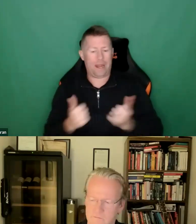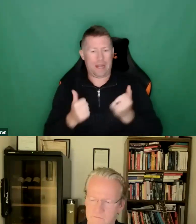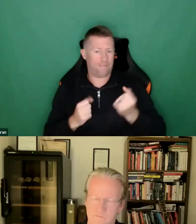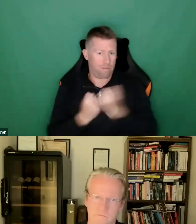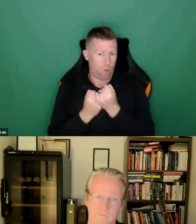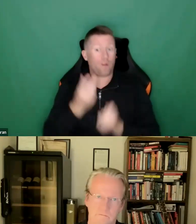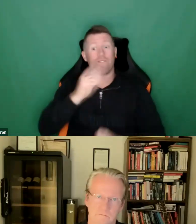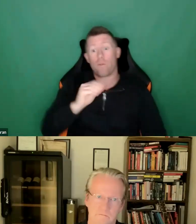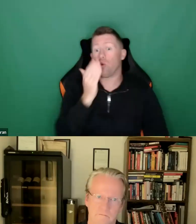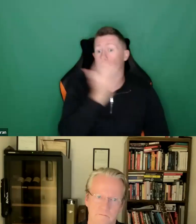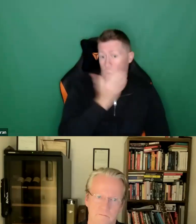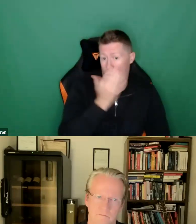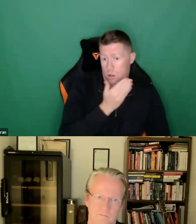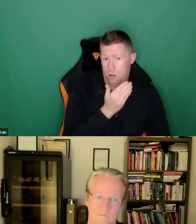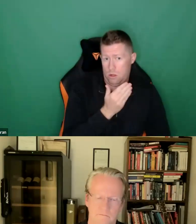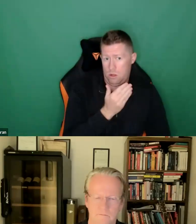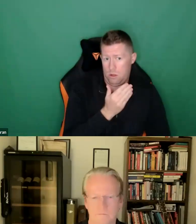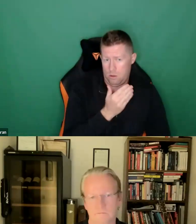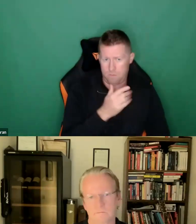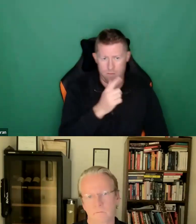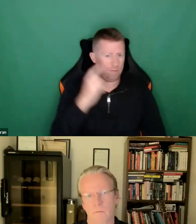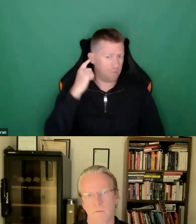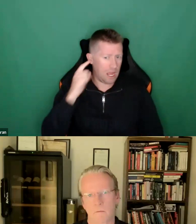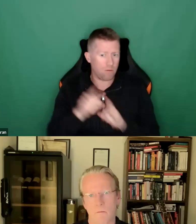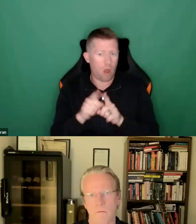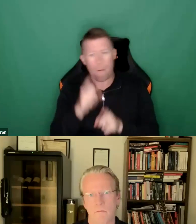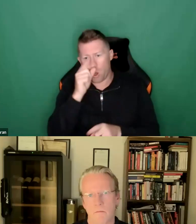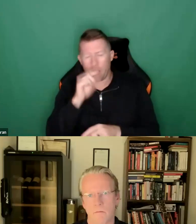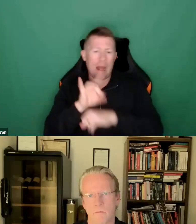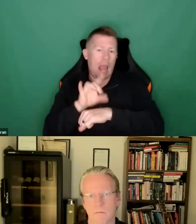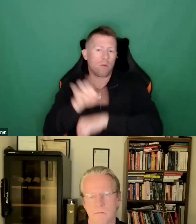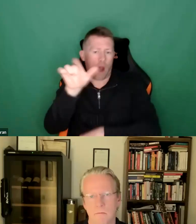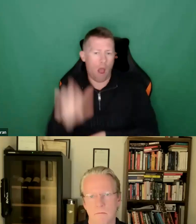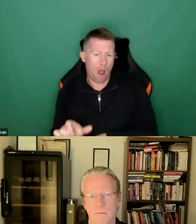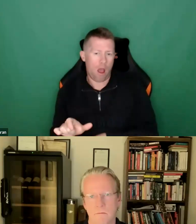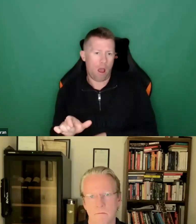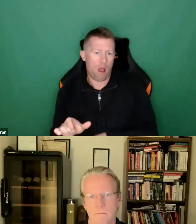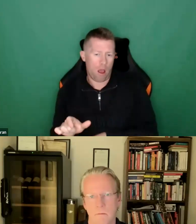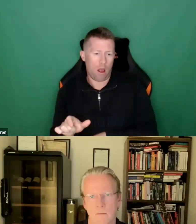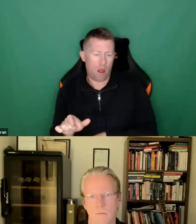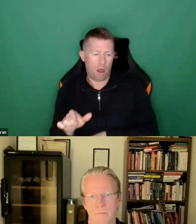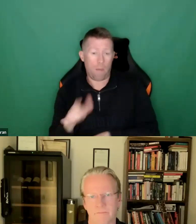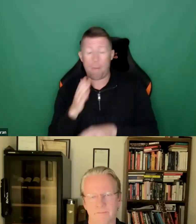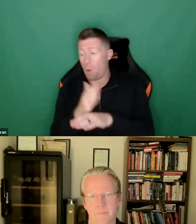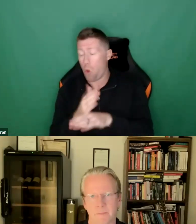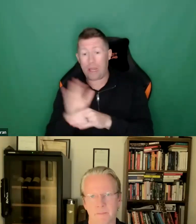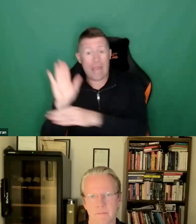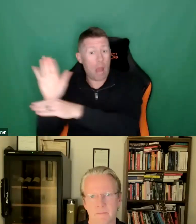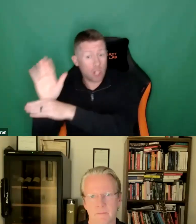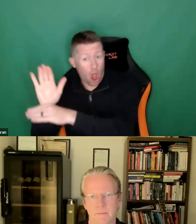I work with kids with mental health problems who often feel unsupported by school. It sounds like it's a counsellor